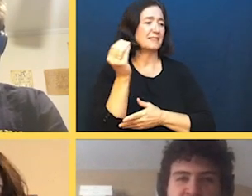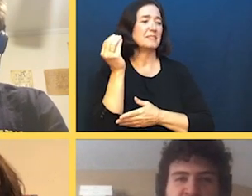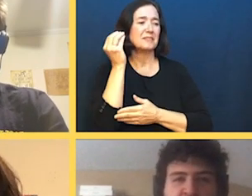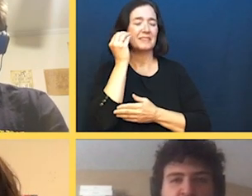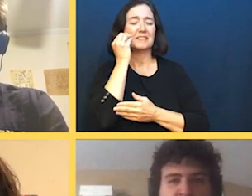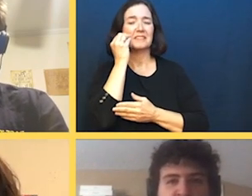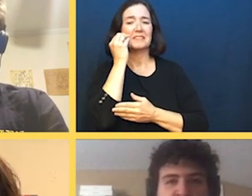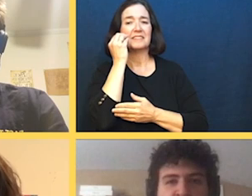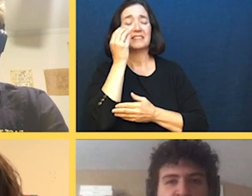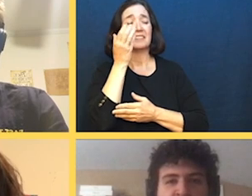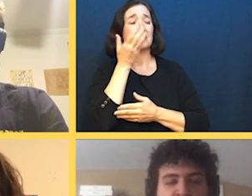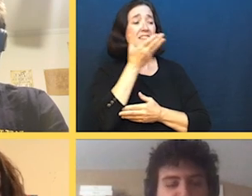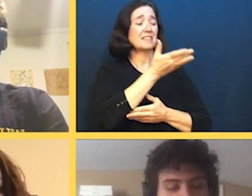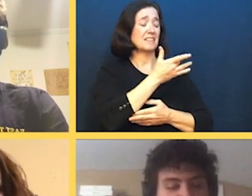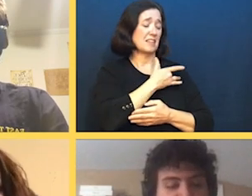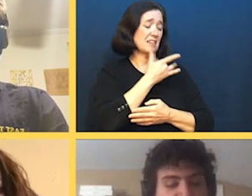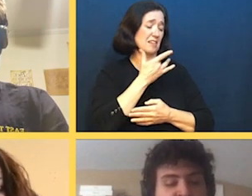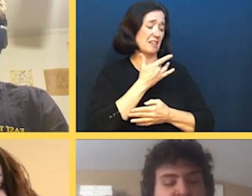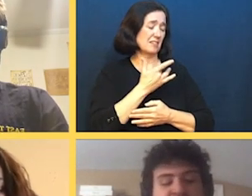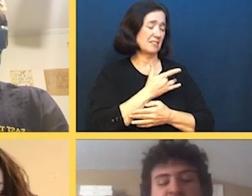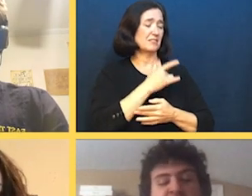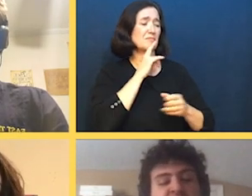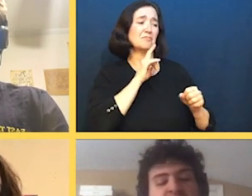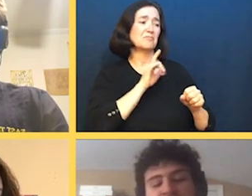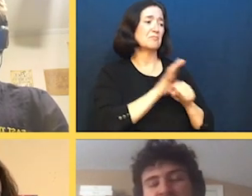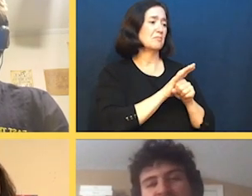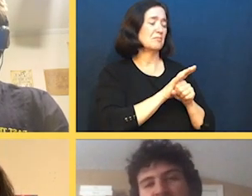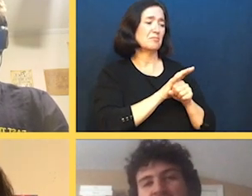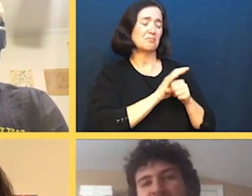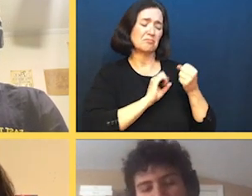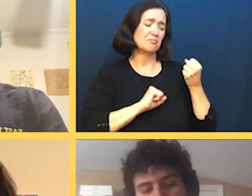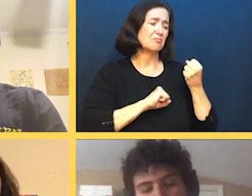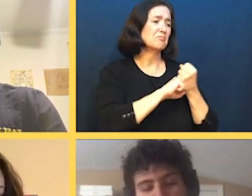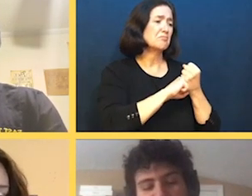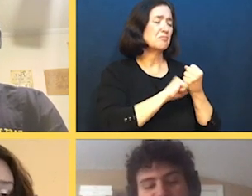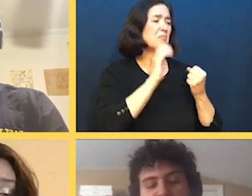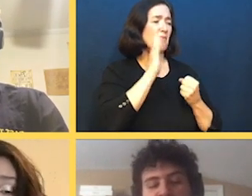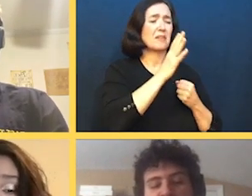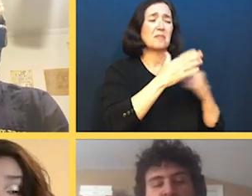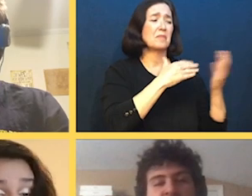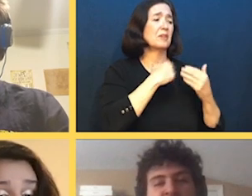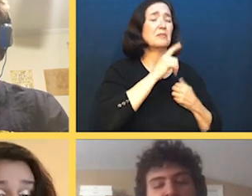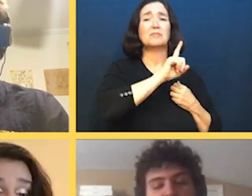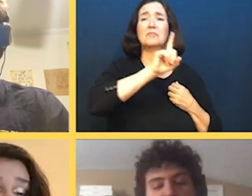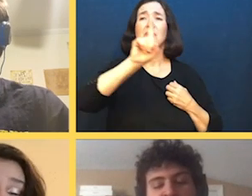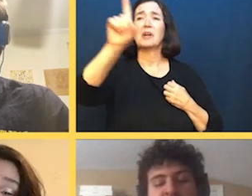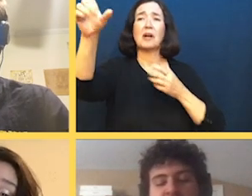And to thee we pledge our hearts, Wherever we may roam,